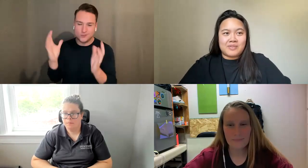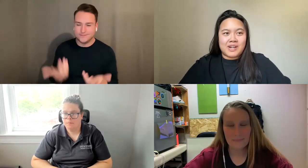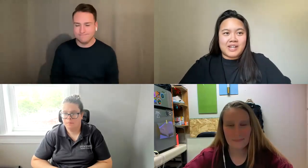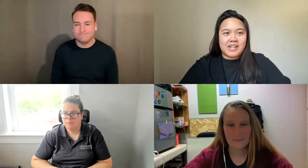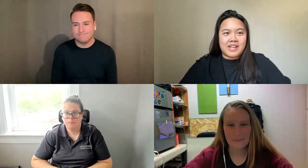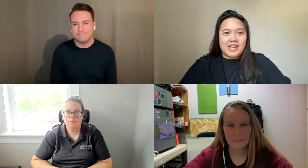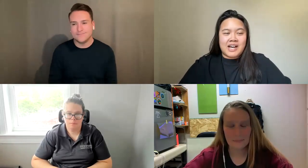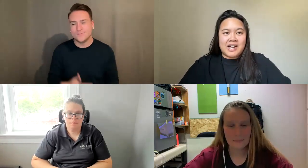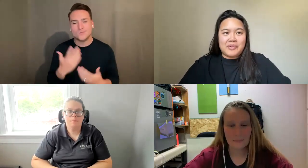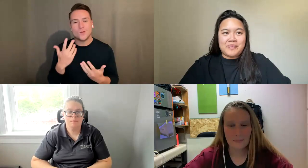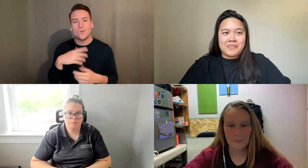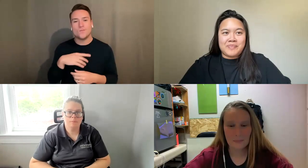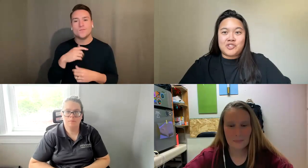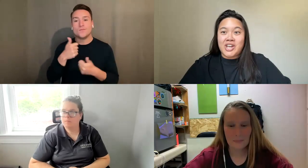All right.